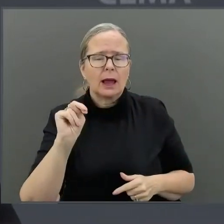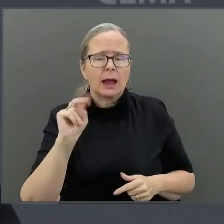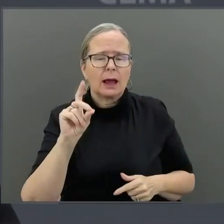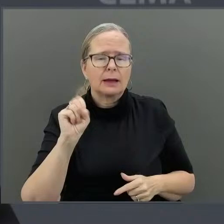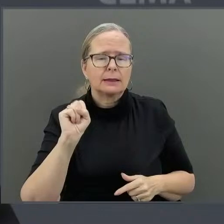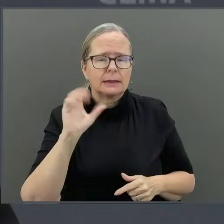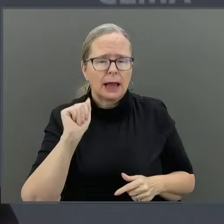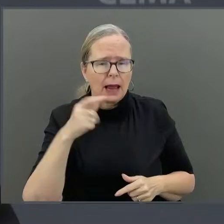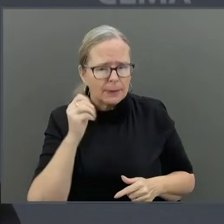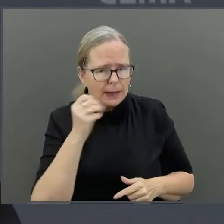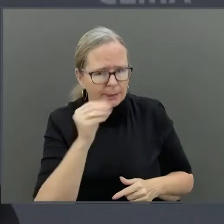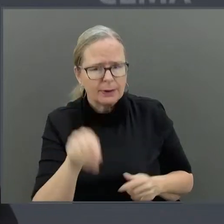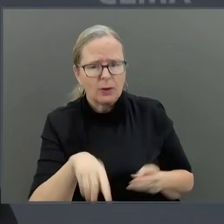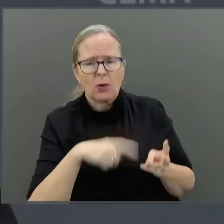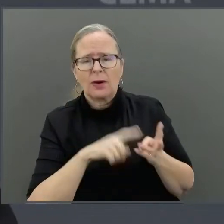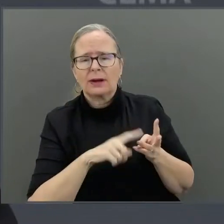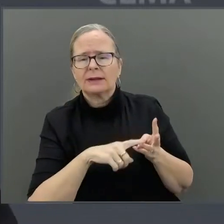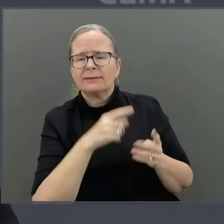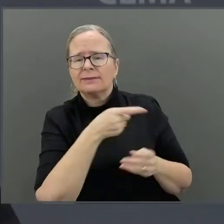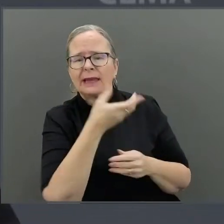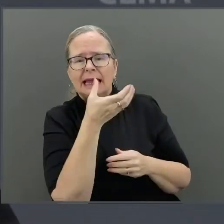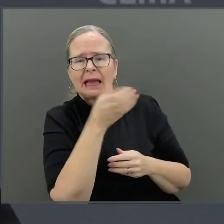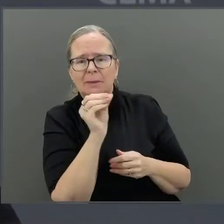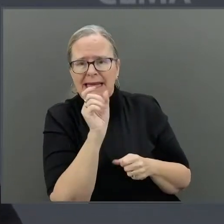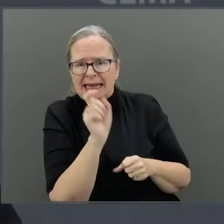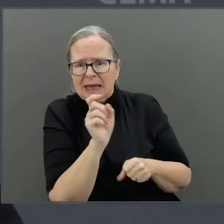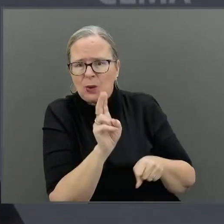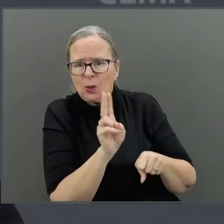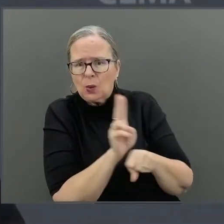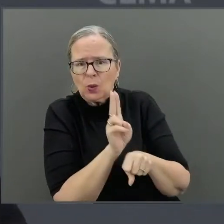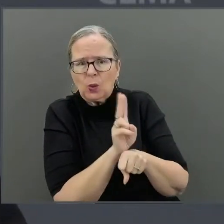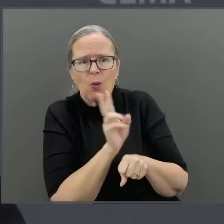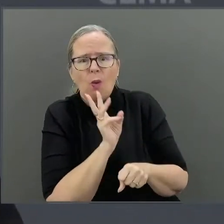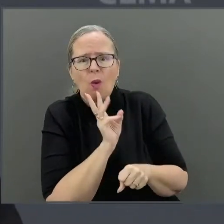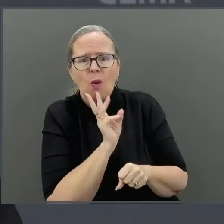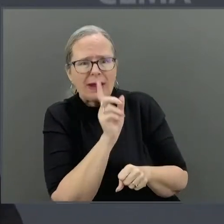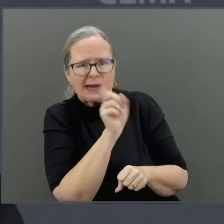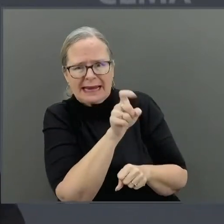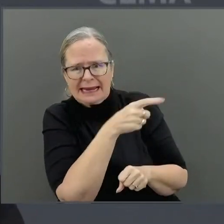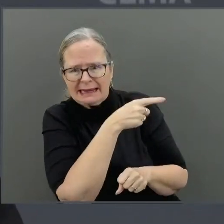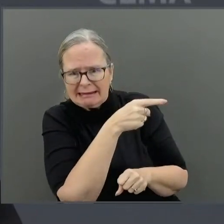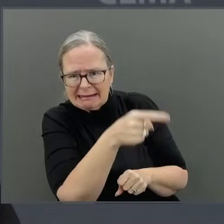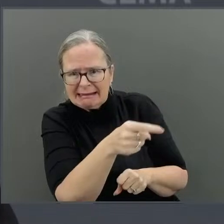agreements and contractors working for capital projects for the City of Calgary and Regional